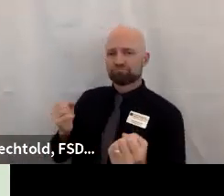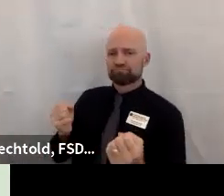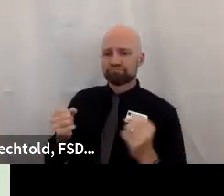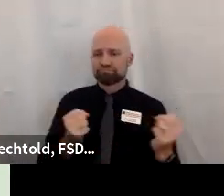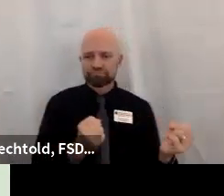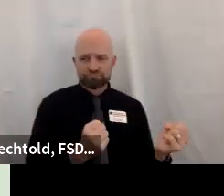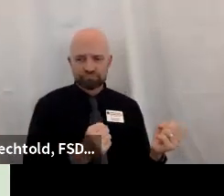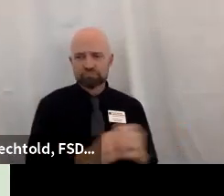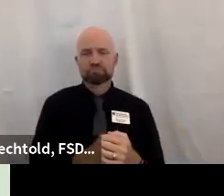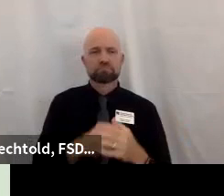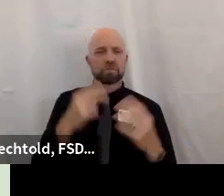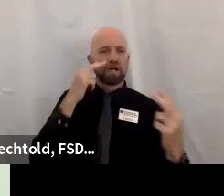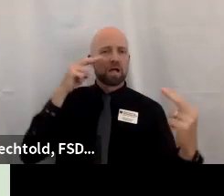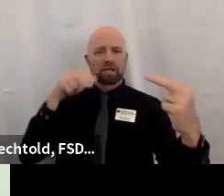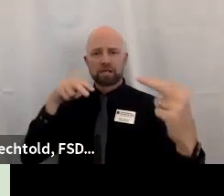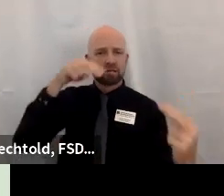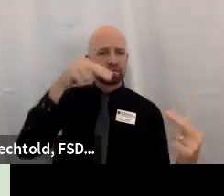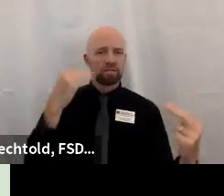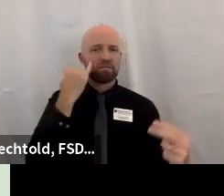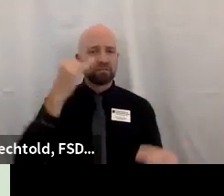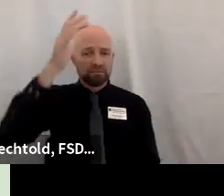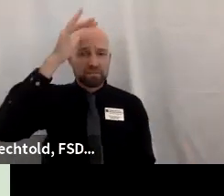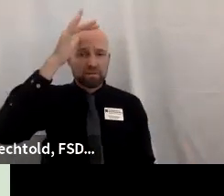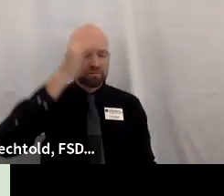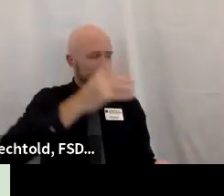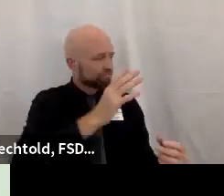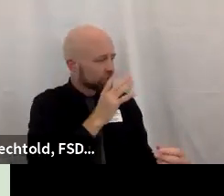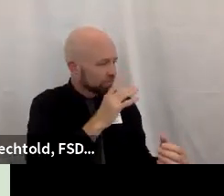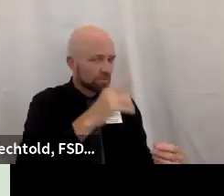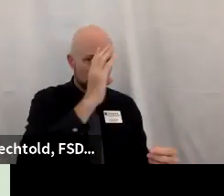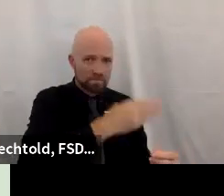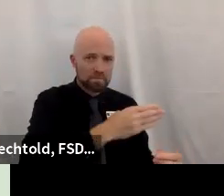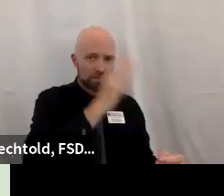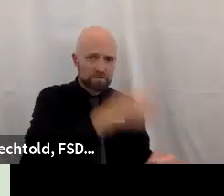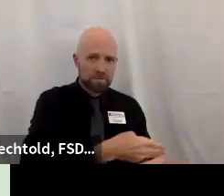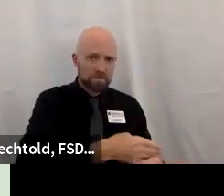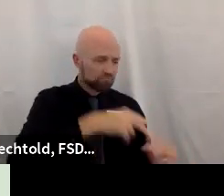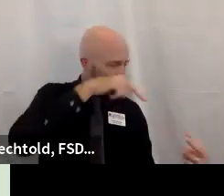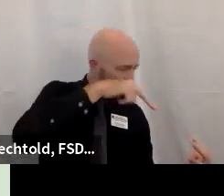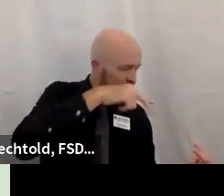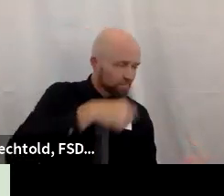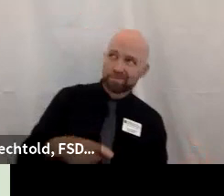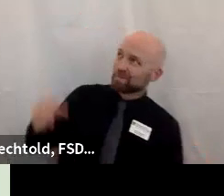role shift to show characters, eye gaze. If a father were talking to a son,